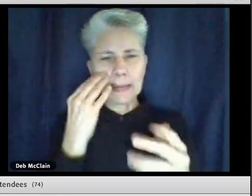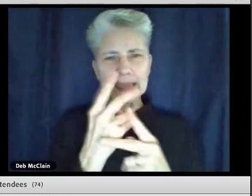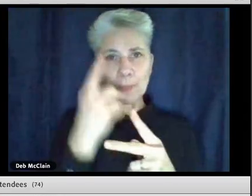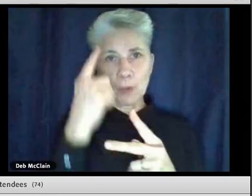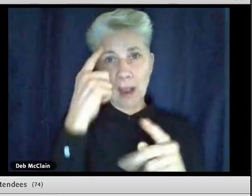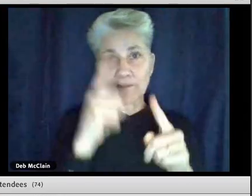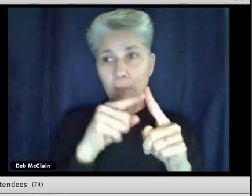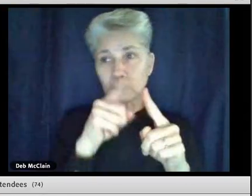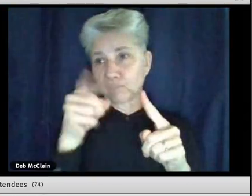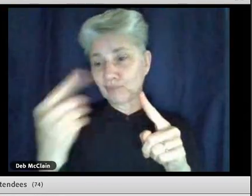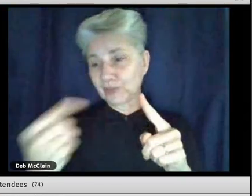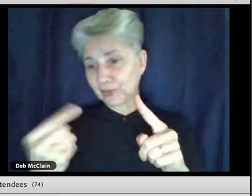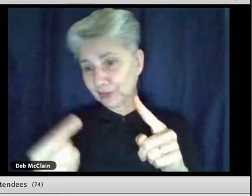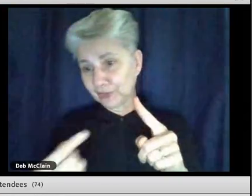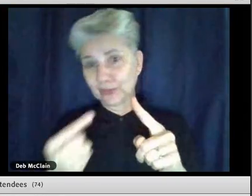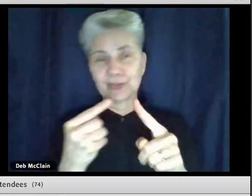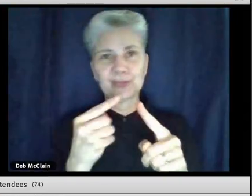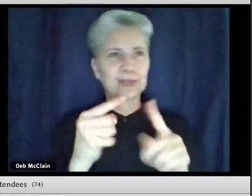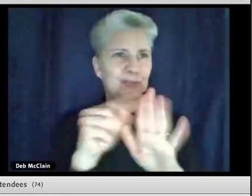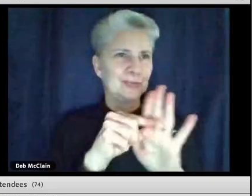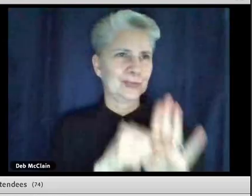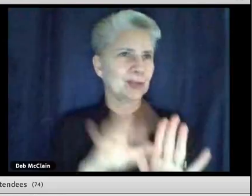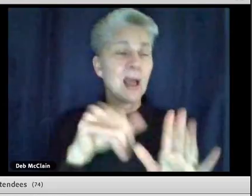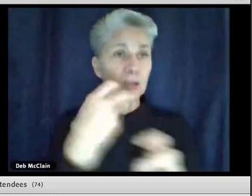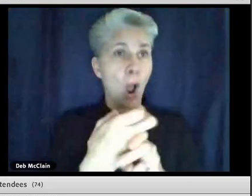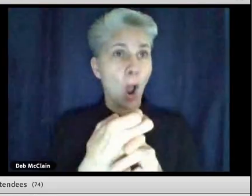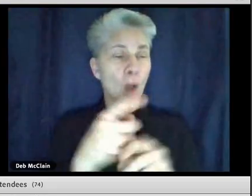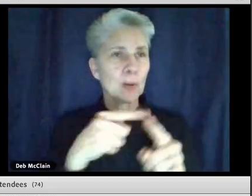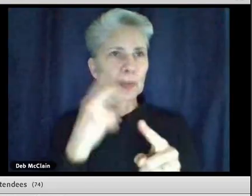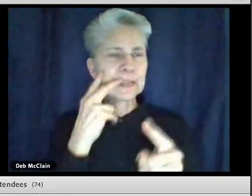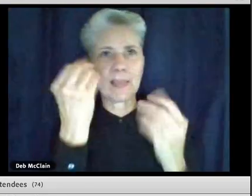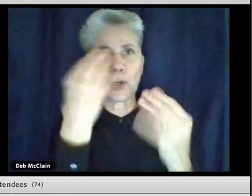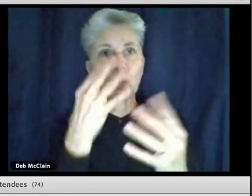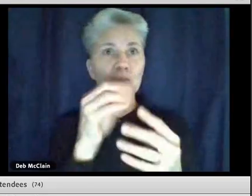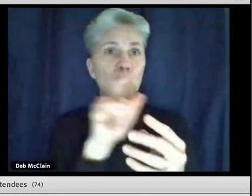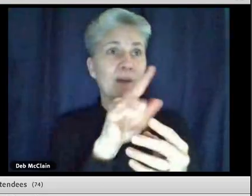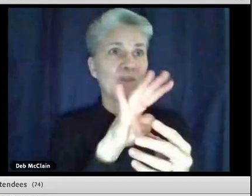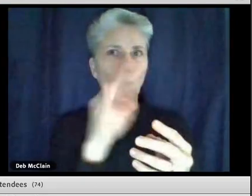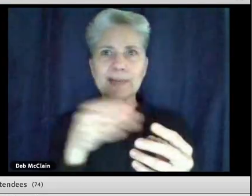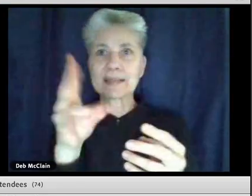You know, center your routine and awareness. Keep your mind from wandering down some dark, unknown paths.